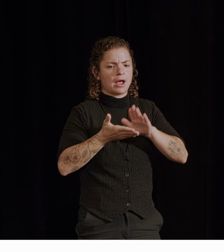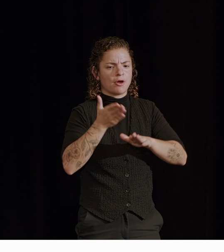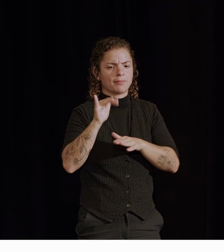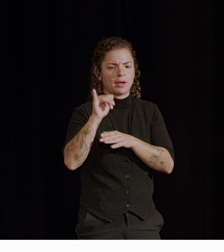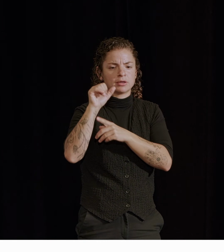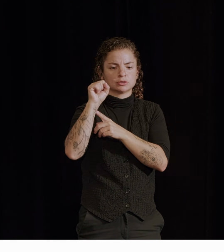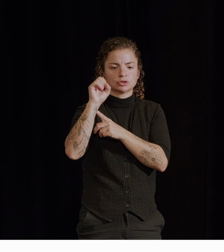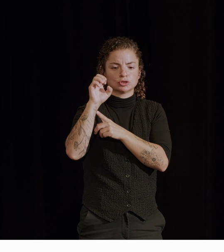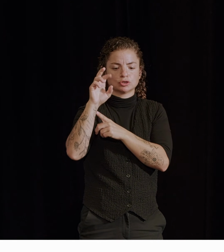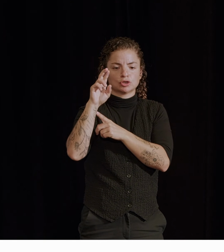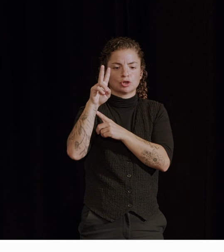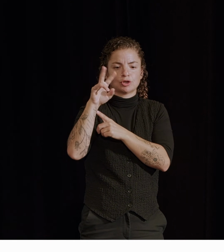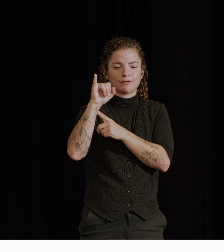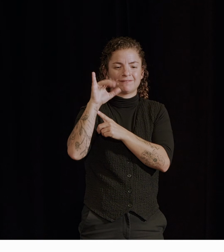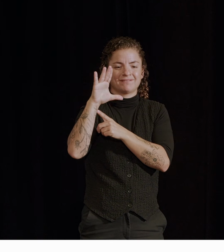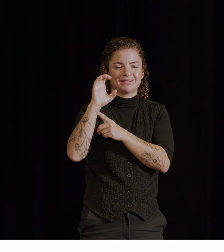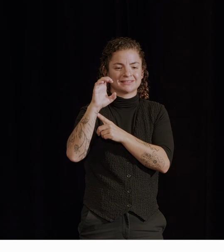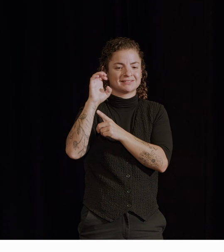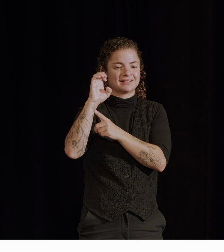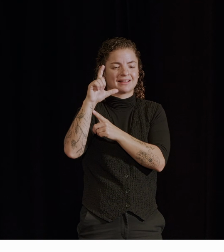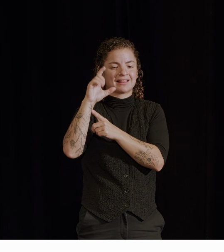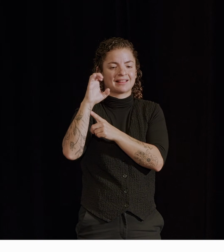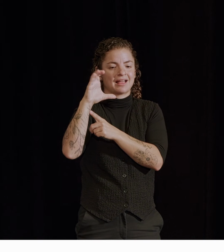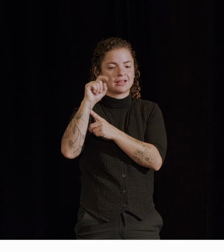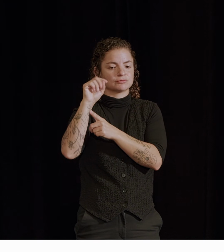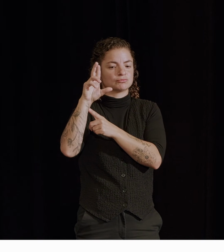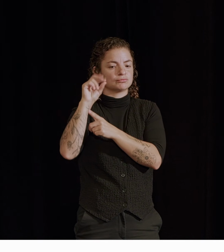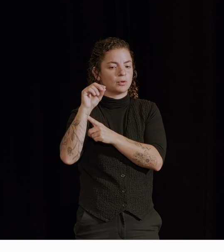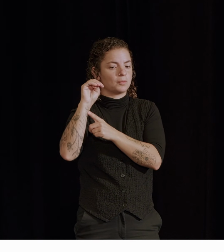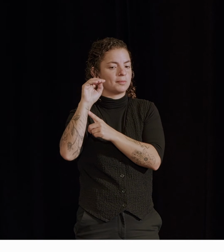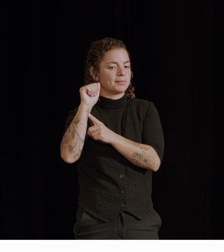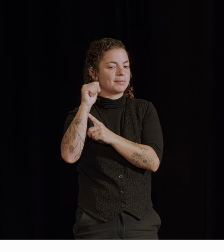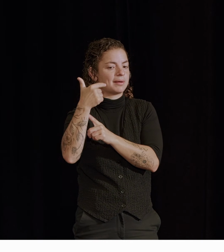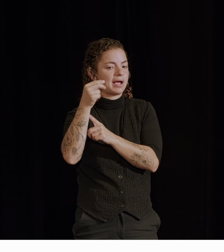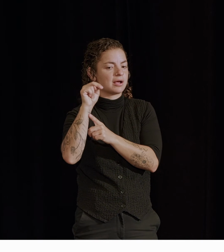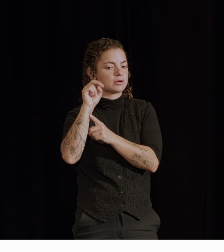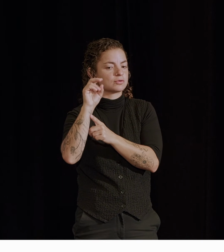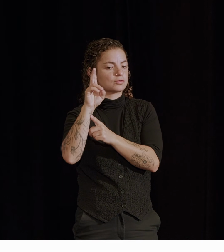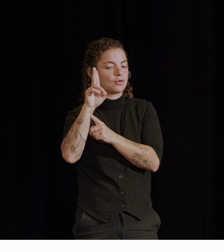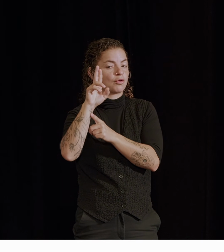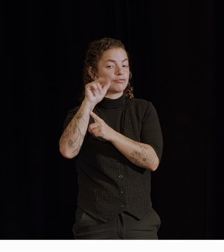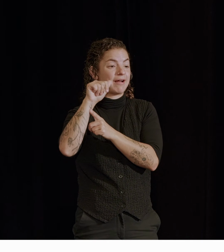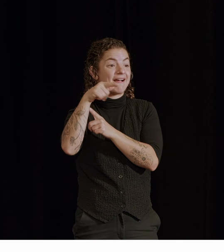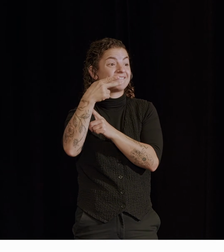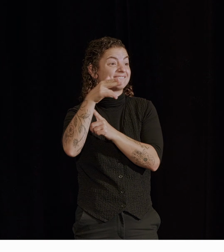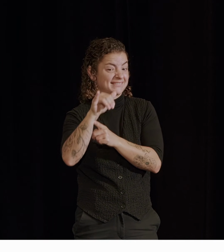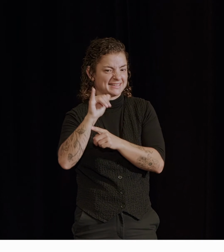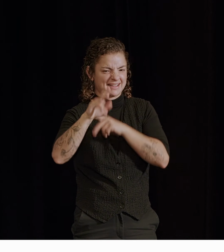or EMG. EMG measures the tiny electrical signals that